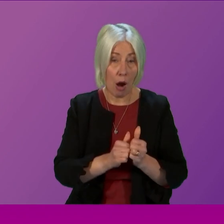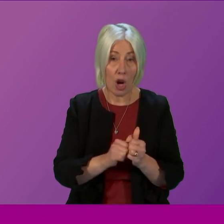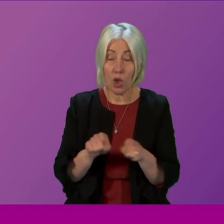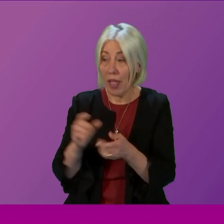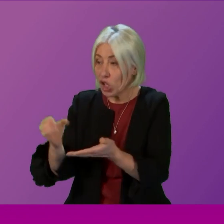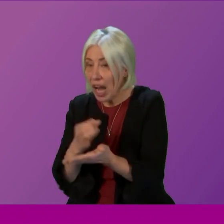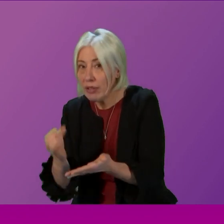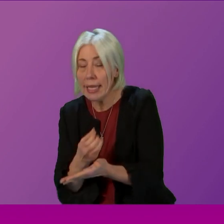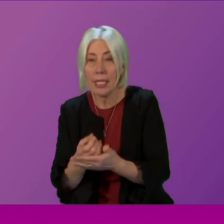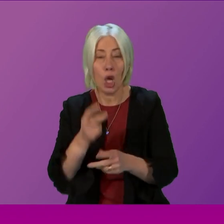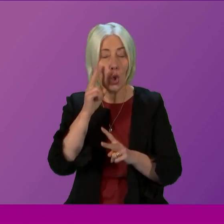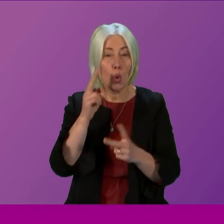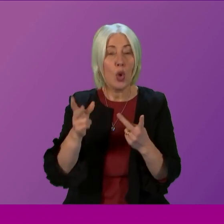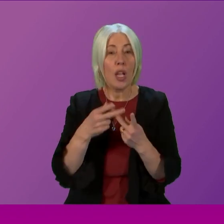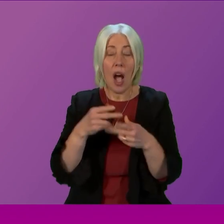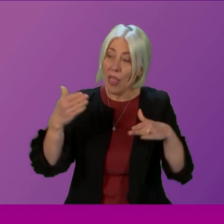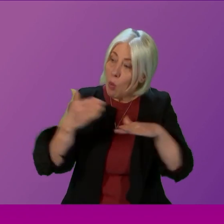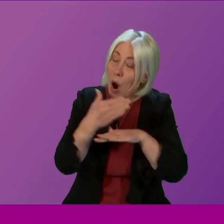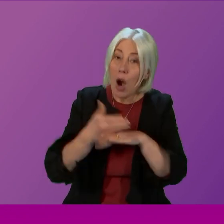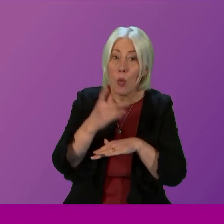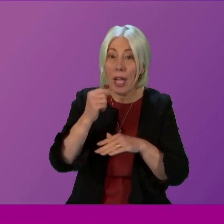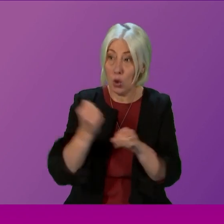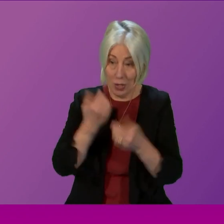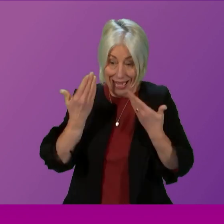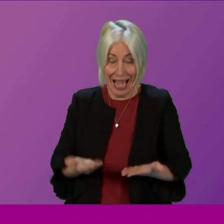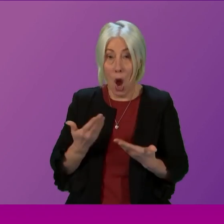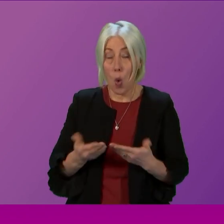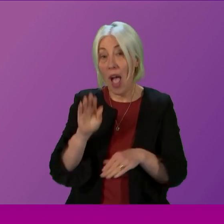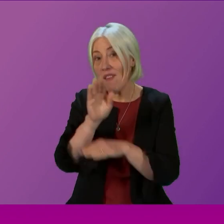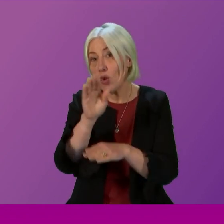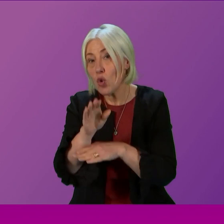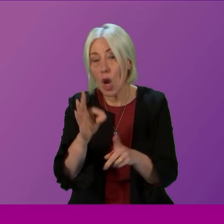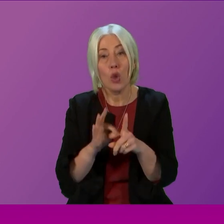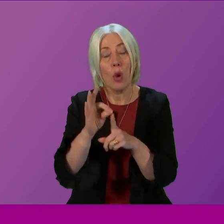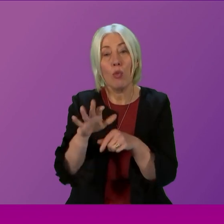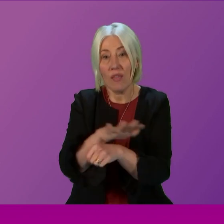to identify action that we can take collectively now and in the future to improve the situation. The Scottish Government also provides